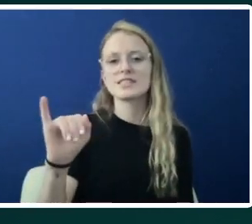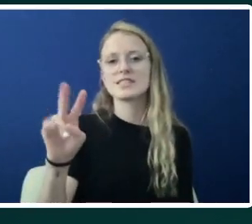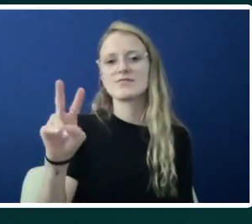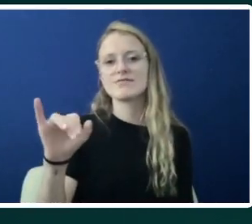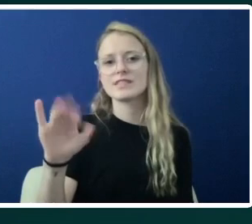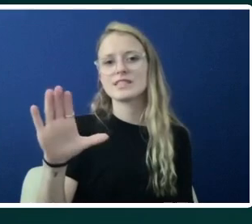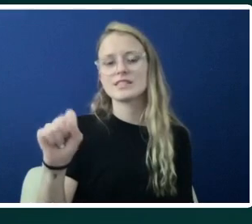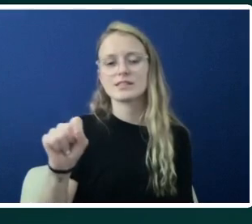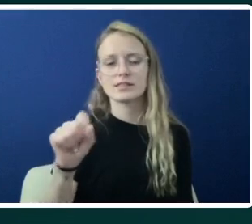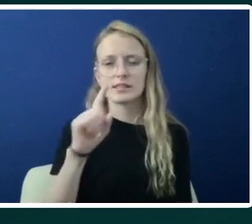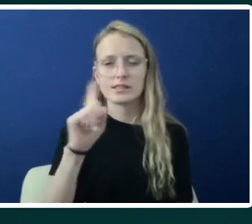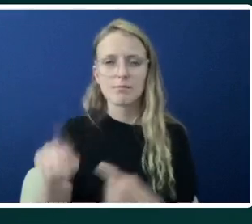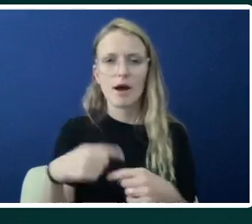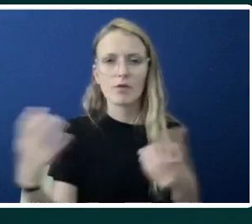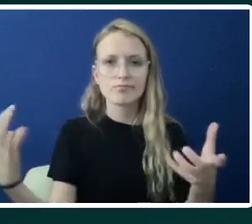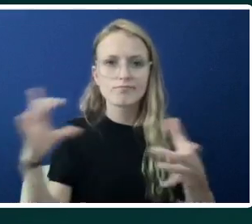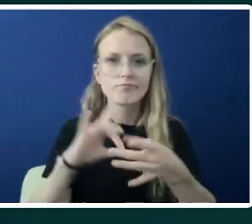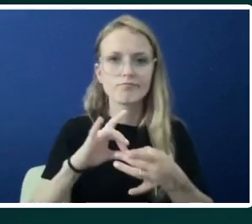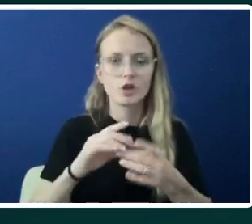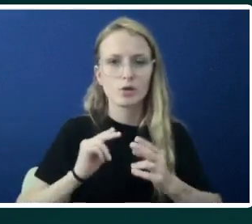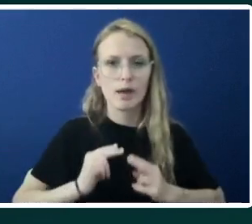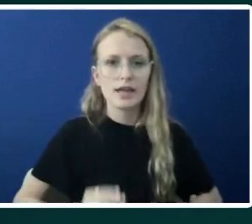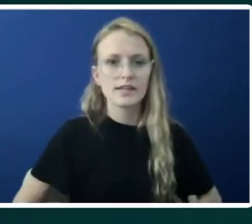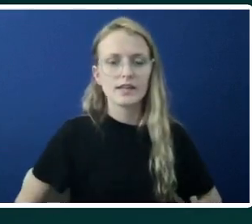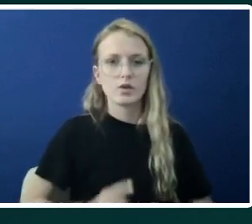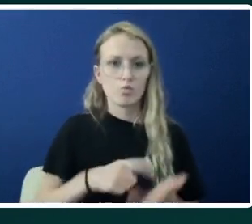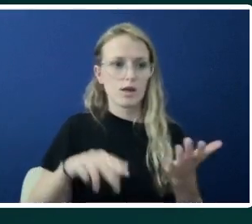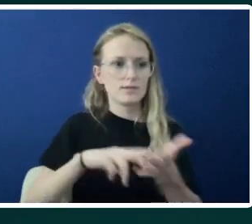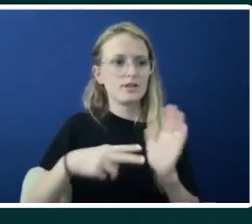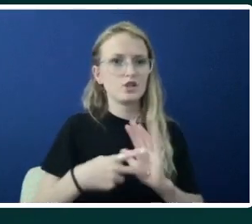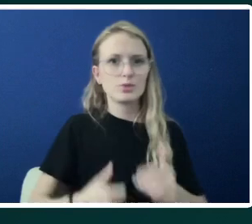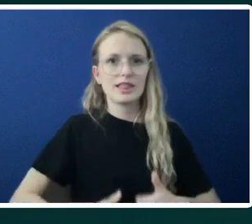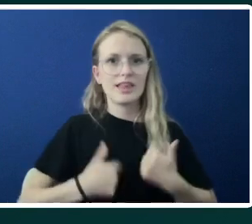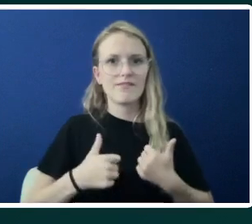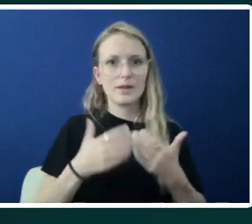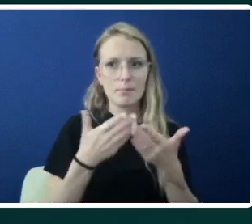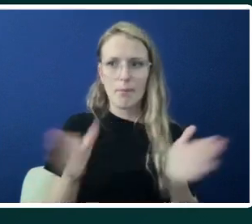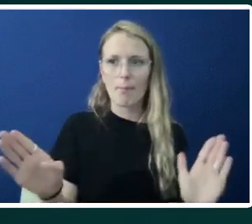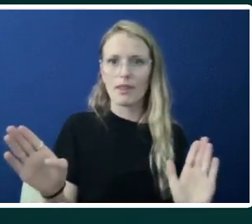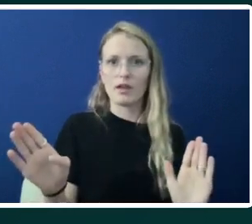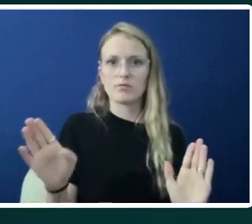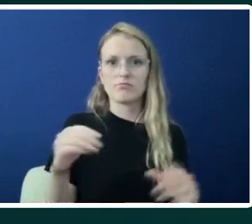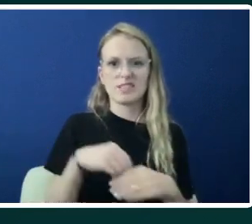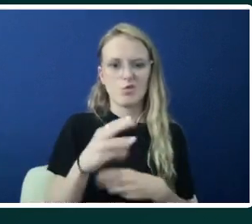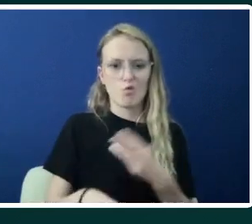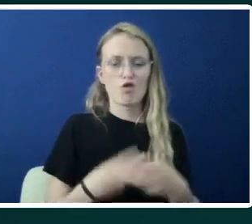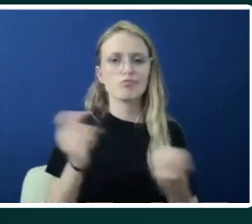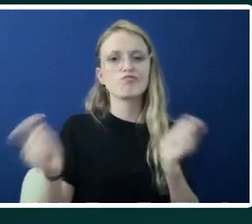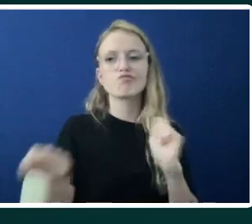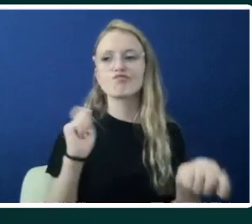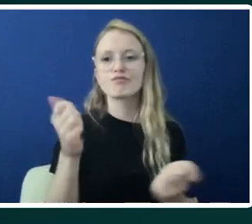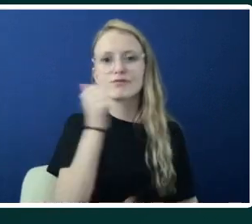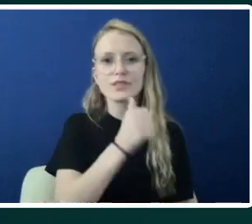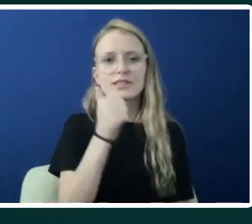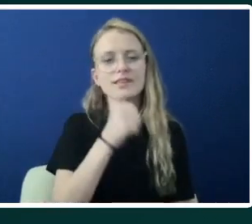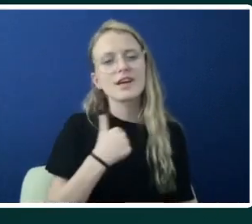together to figure out what it means to live in public in a world that is changing every day. So, I know it's very difficult to see on the screen, but in one of our chat groups,